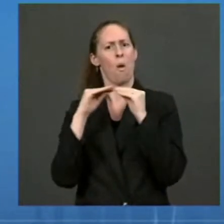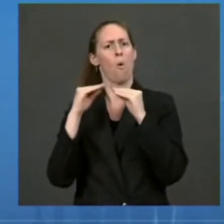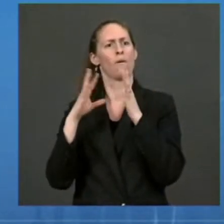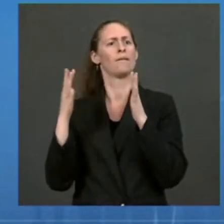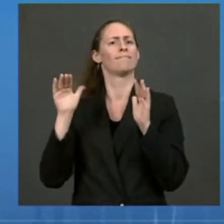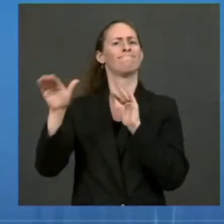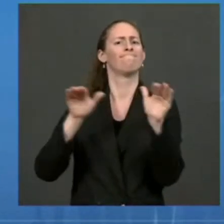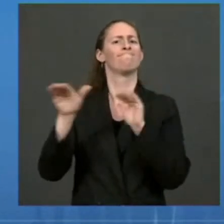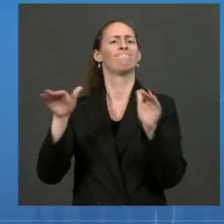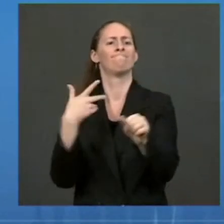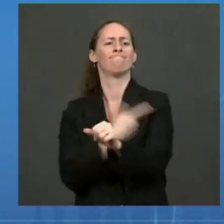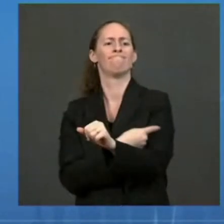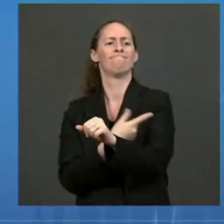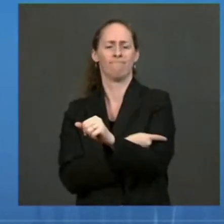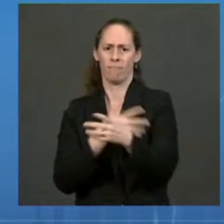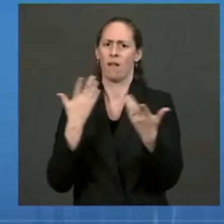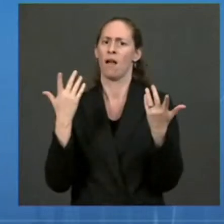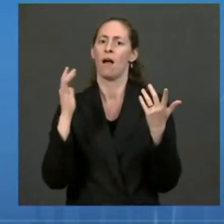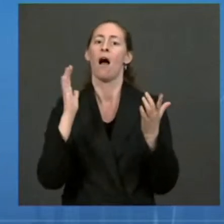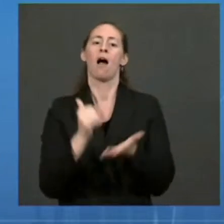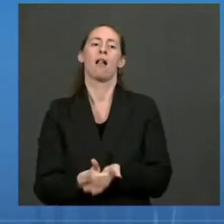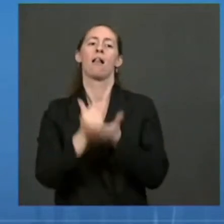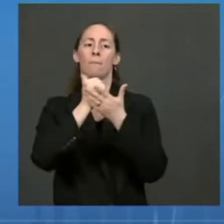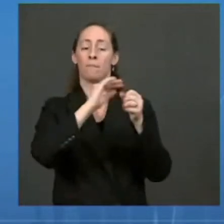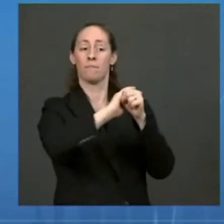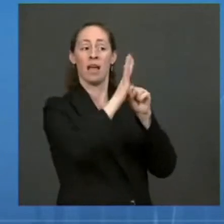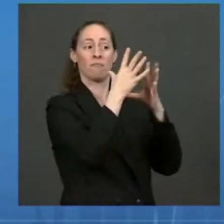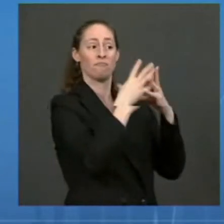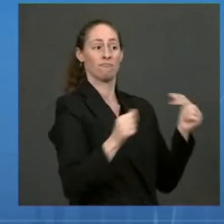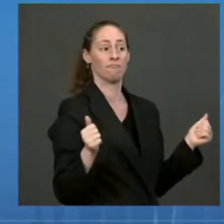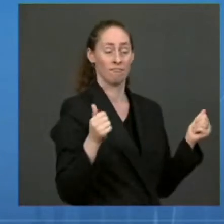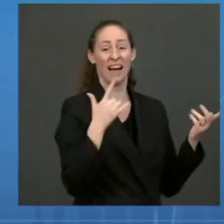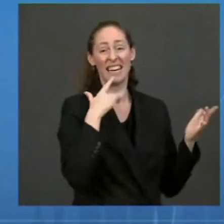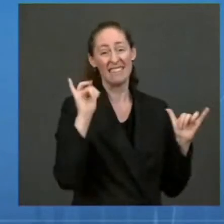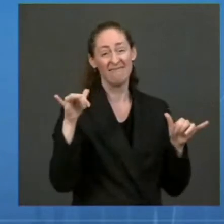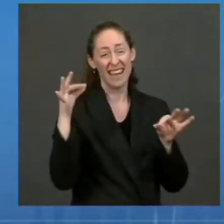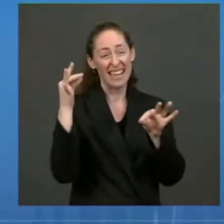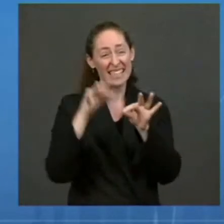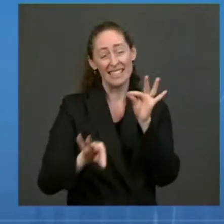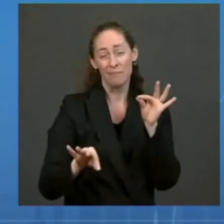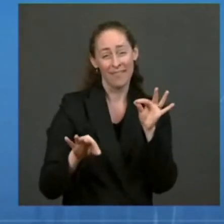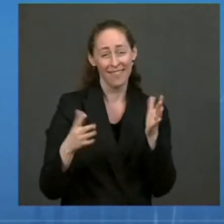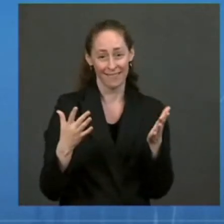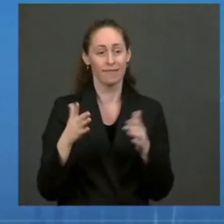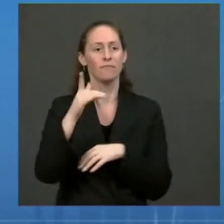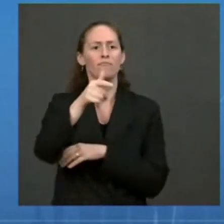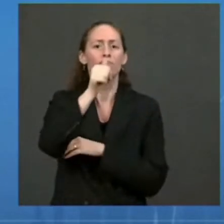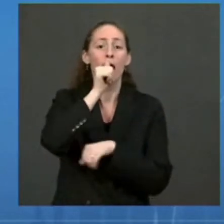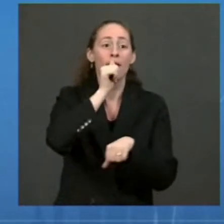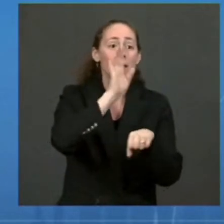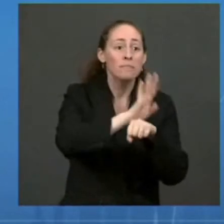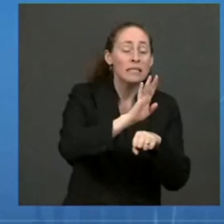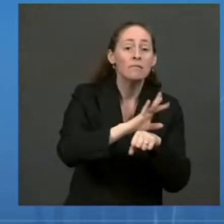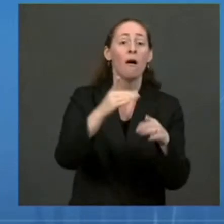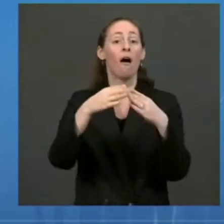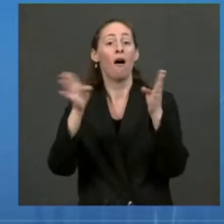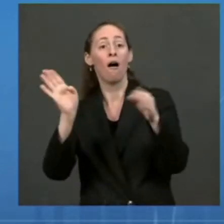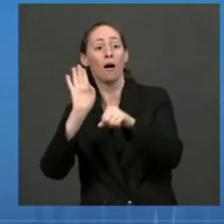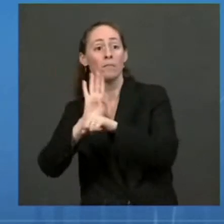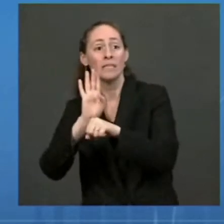WHAT WE KNOW, VACCINATION REQUIREMENTS WORK, THEY GET MORE AMERICANS VACCINATED, THE BEST PATH OUT OF THE PANDEMIC,